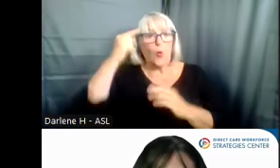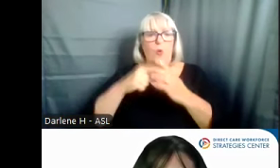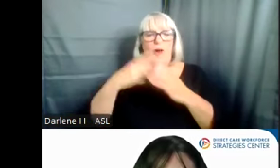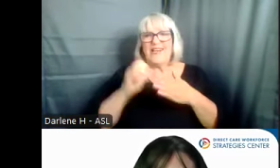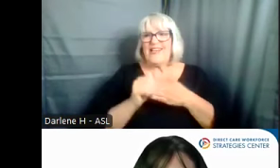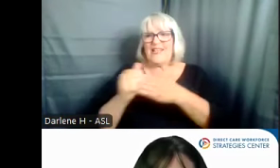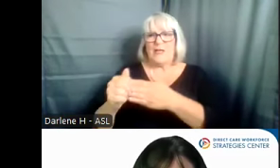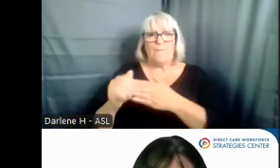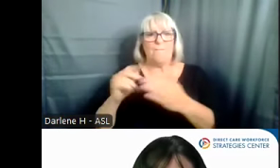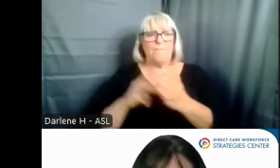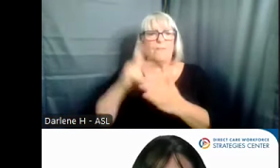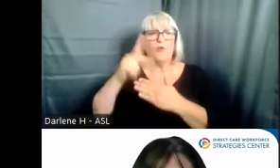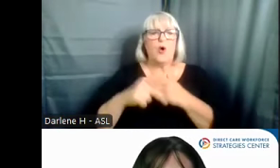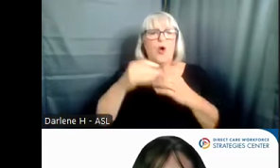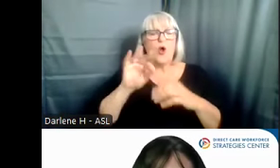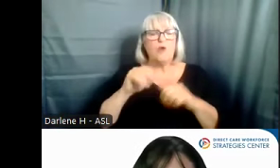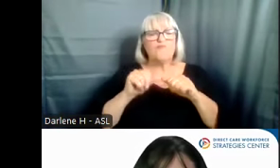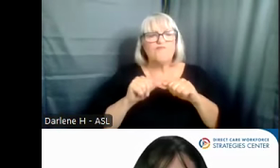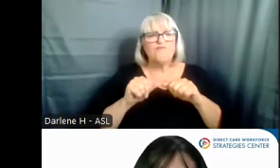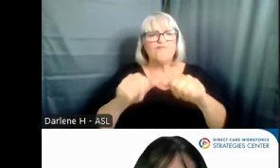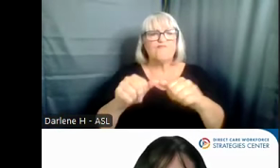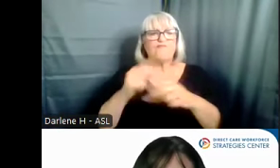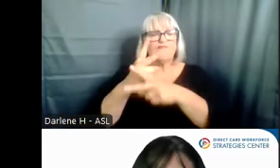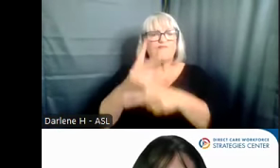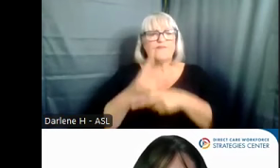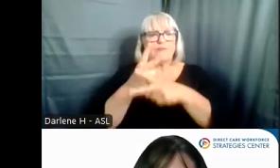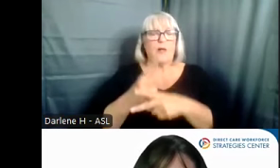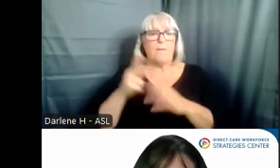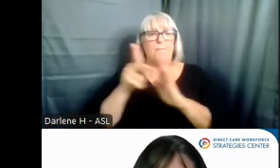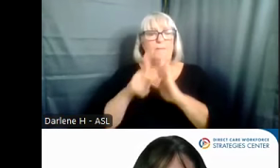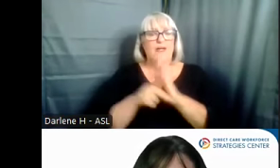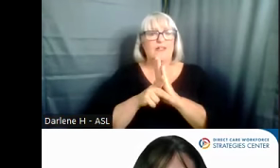Long Term Care Policy Guide and he has worked with states to provide technical assistance